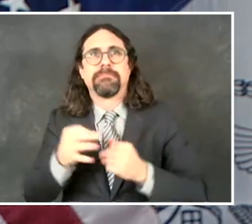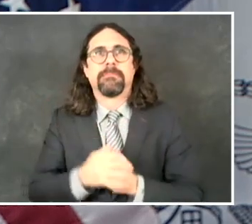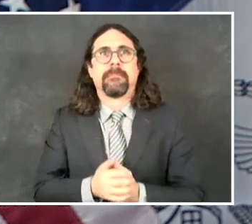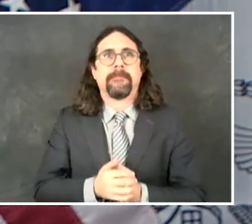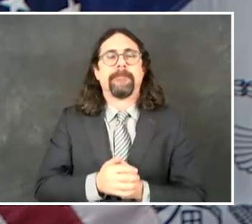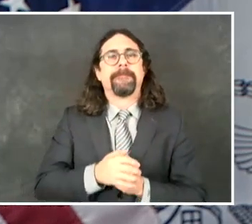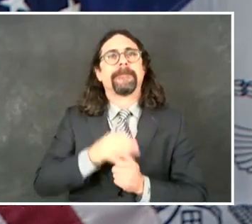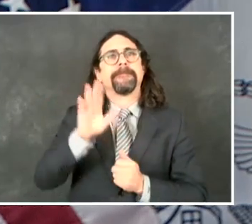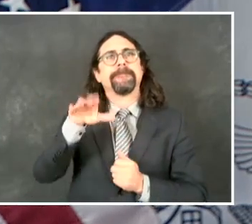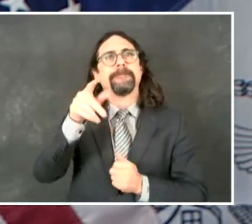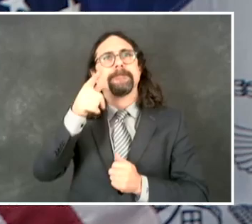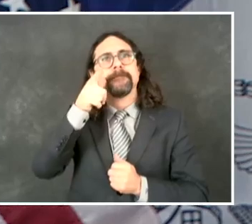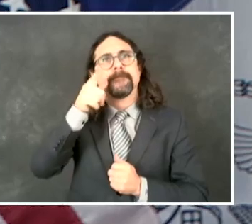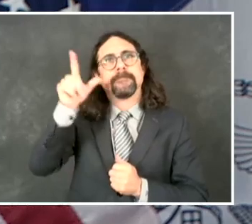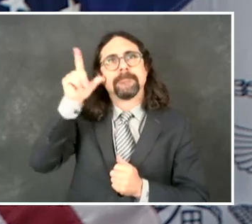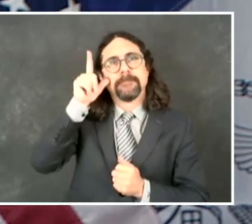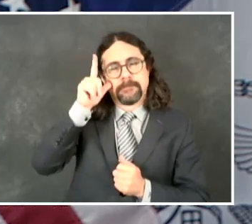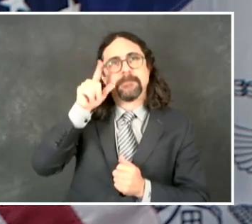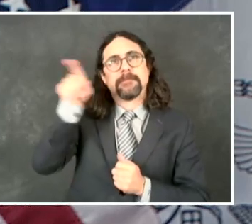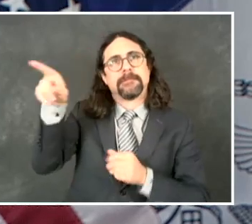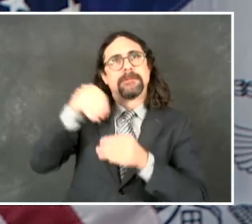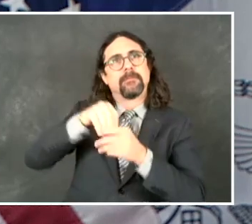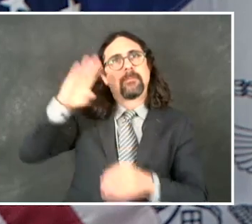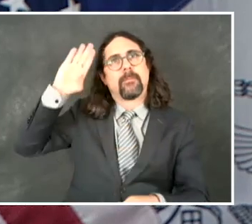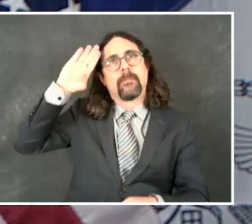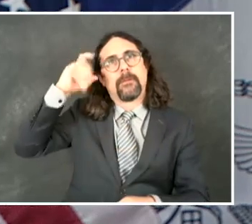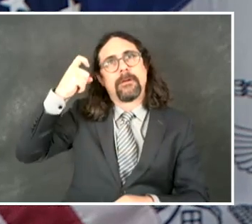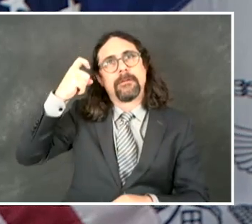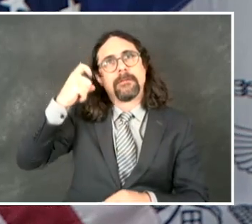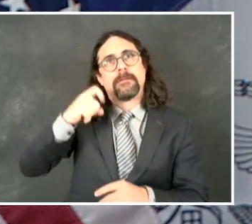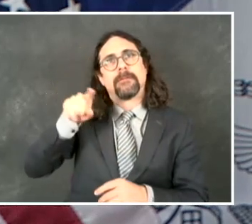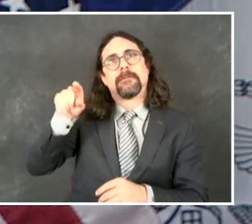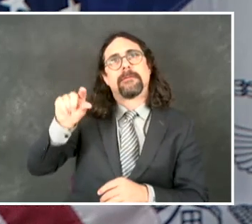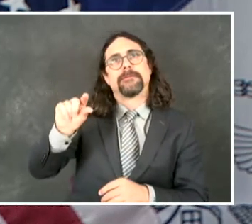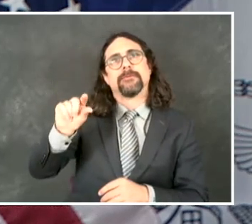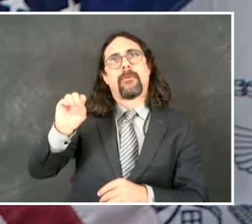IT IN EXPIERENCE OF SATURDAY AT THE BRONX AT THE